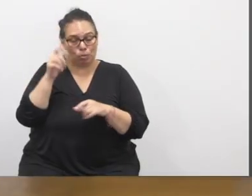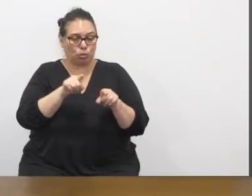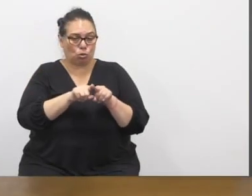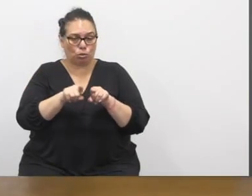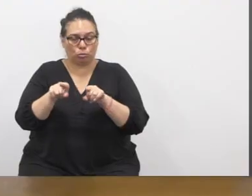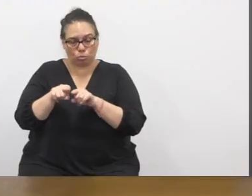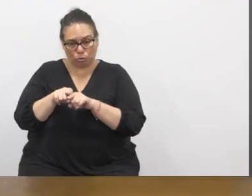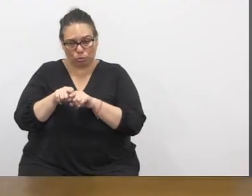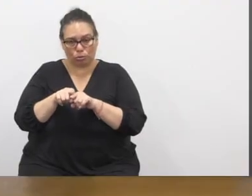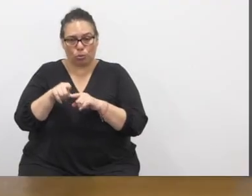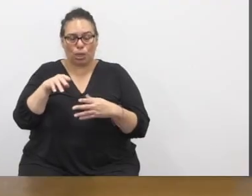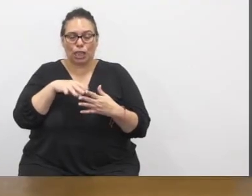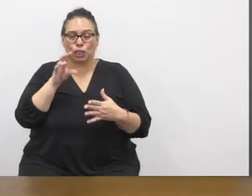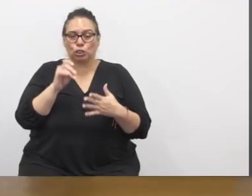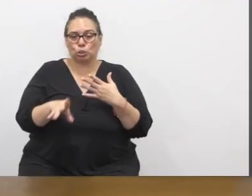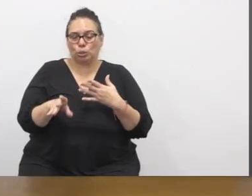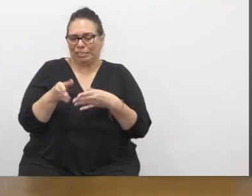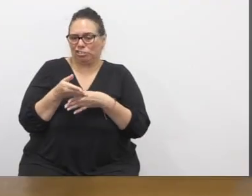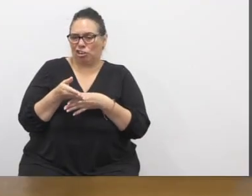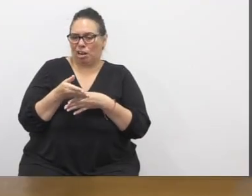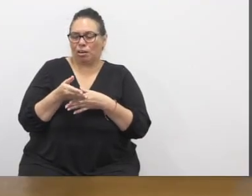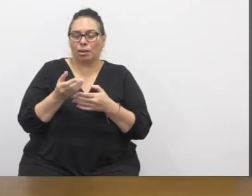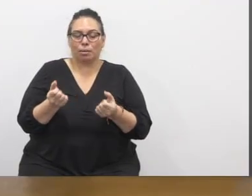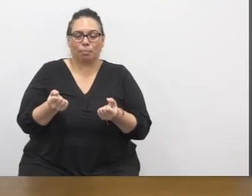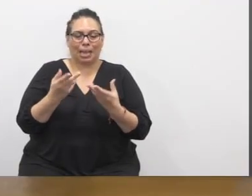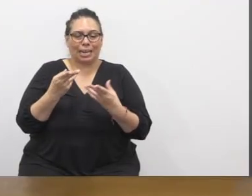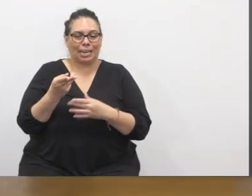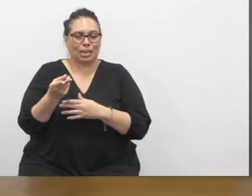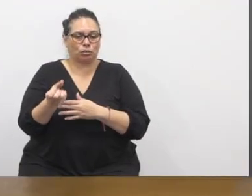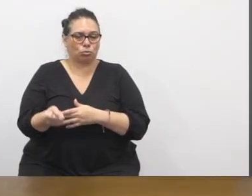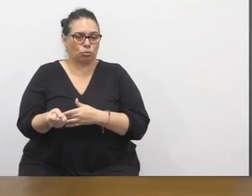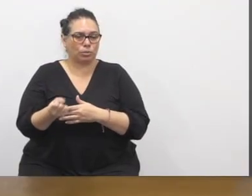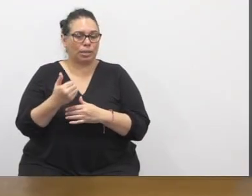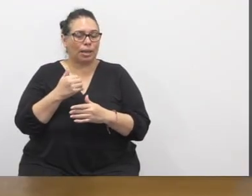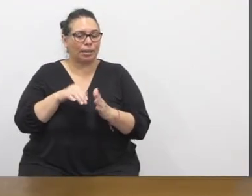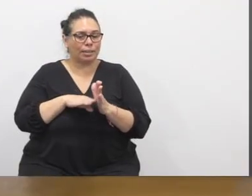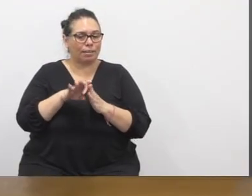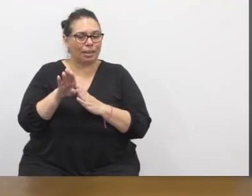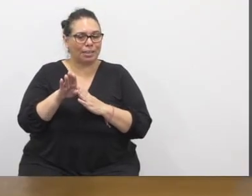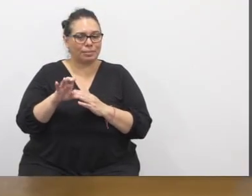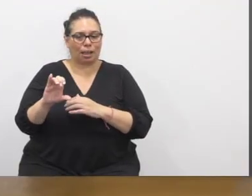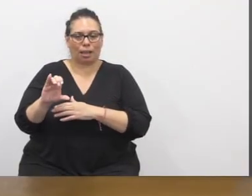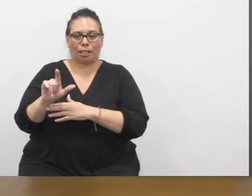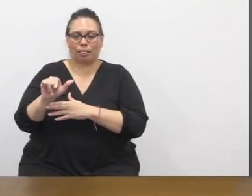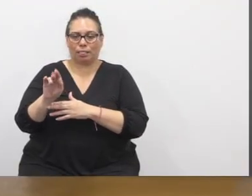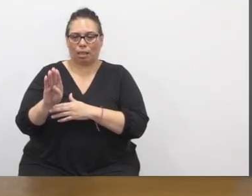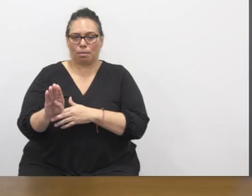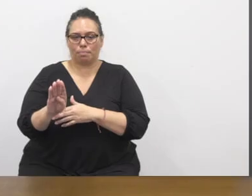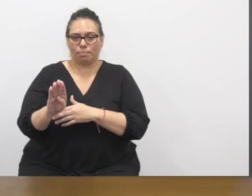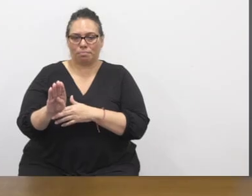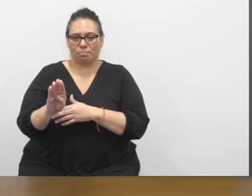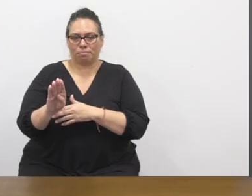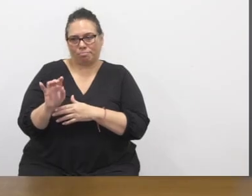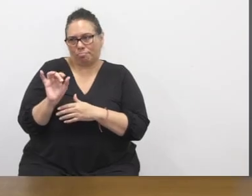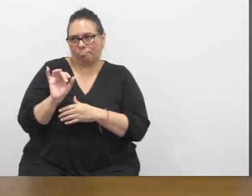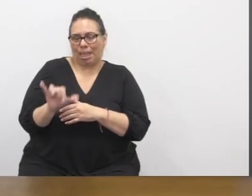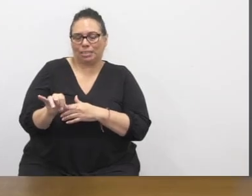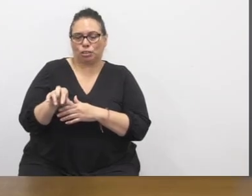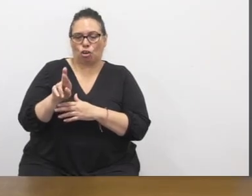what the students have shared is that many of our high schools in particular have developed clubs that are RSVP clubs